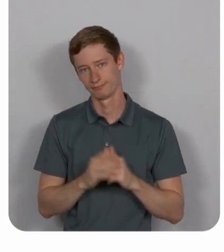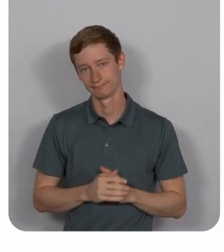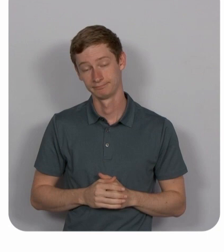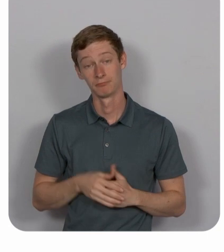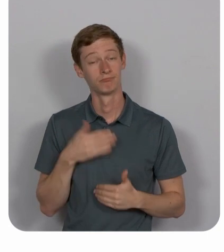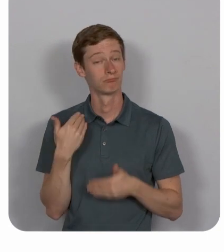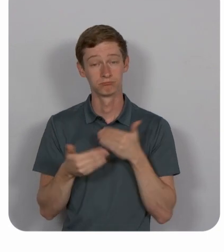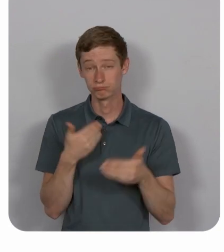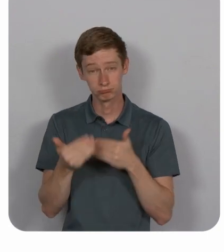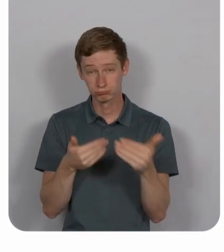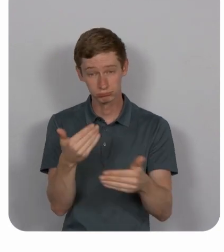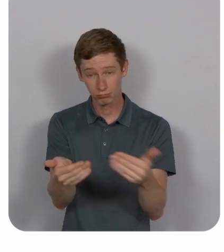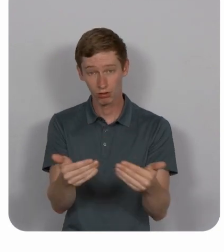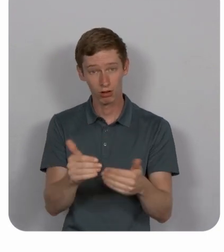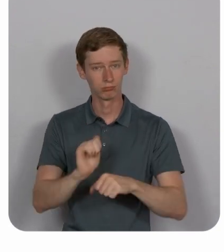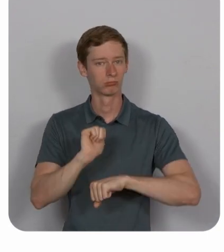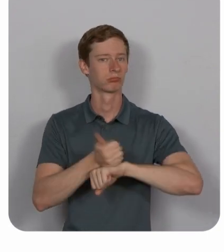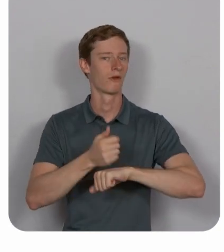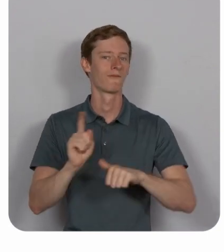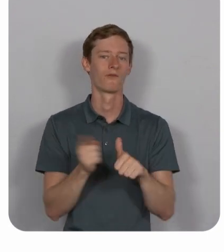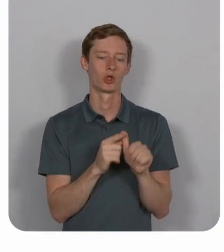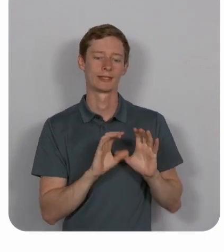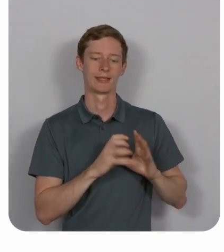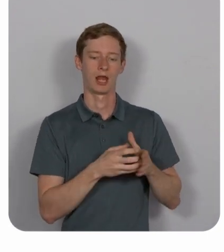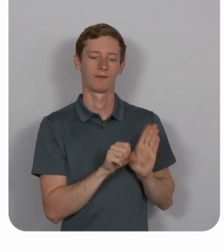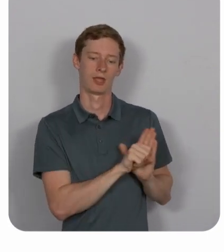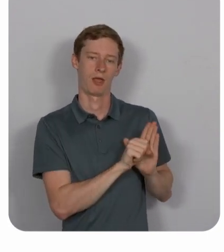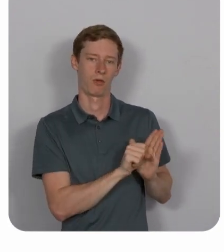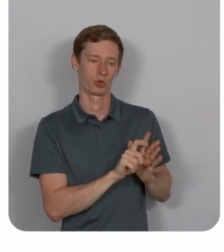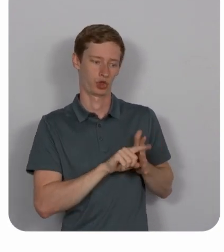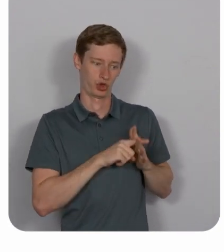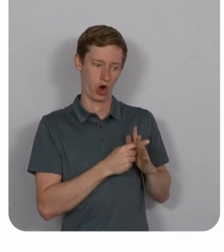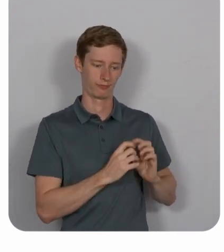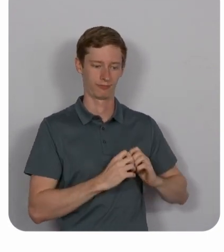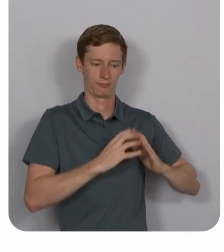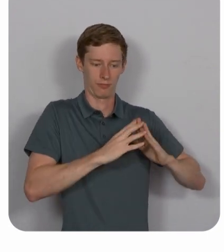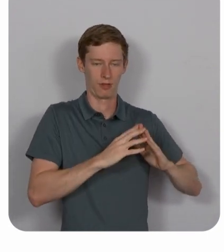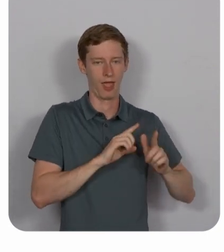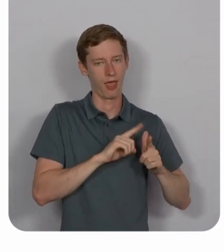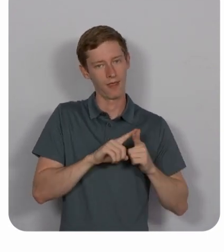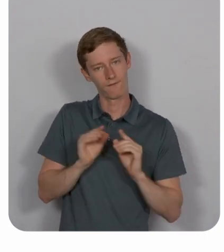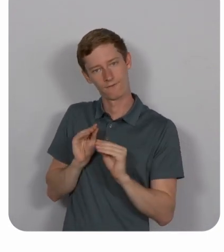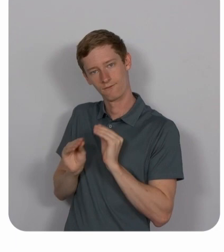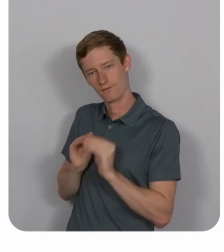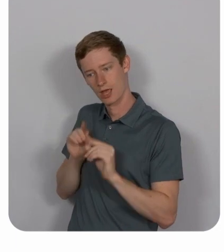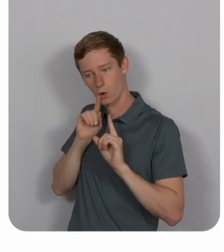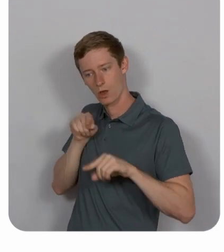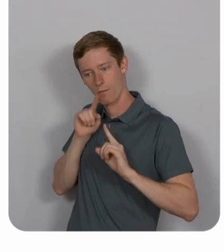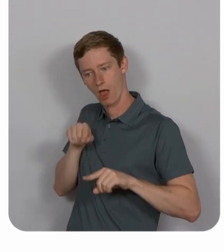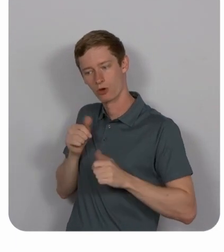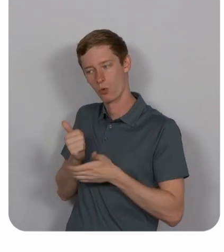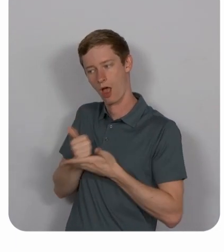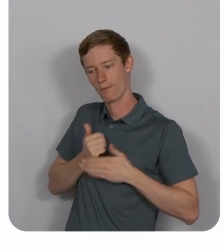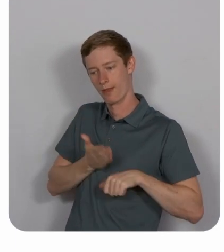Though through this, we'll generate those initial samples to get us started and can also use this to correct responses from Sidekick to improve our data.